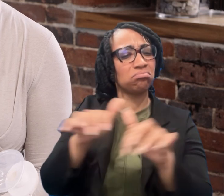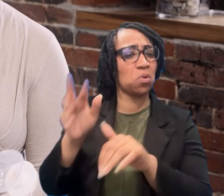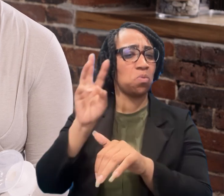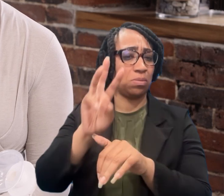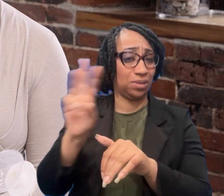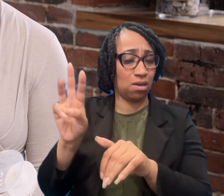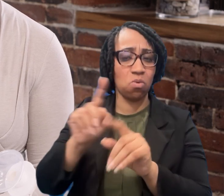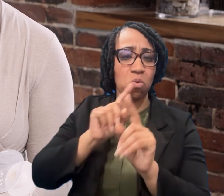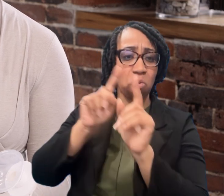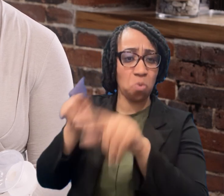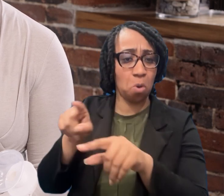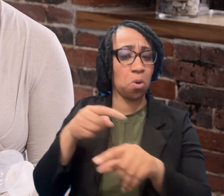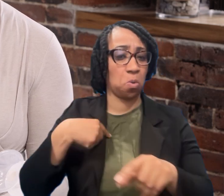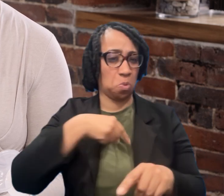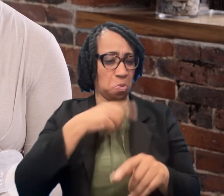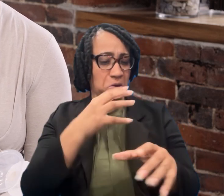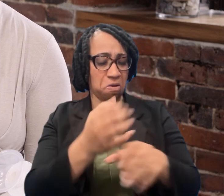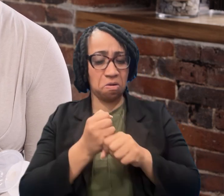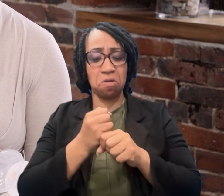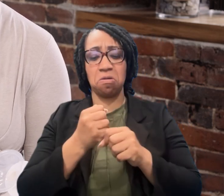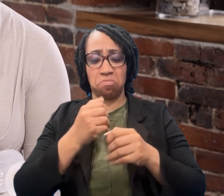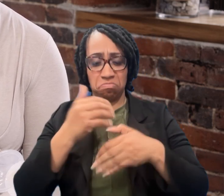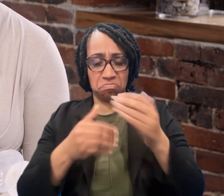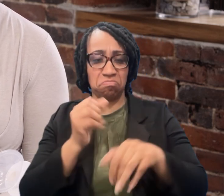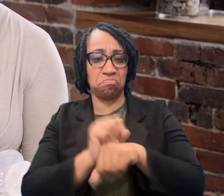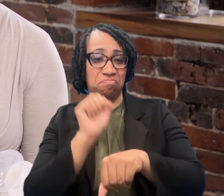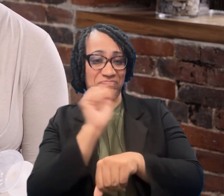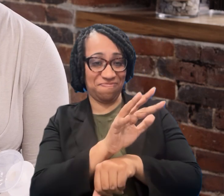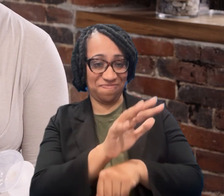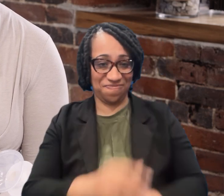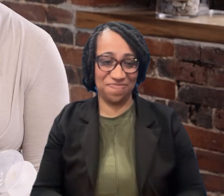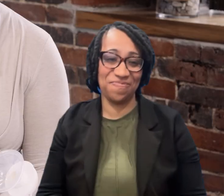haven't gotten your pump through insurance yet, please reach out to us at acelleron.com/order,